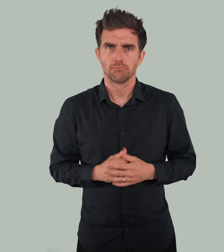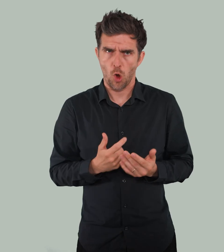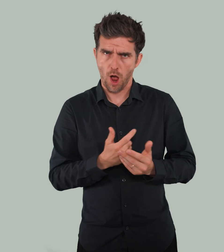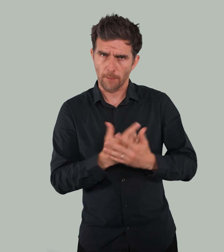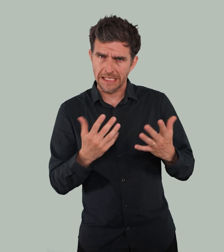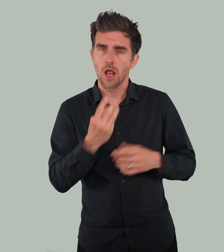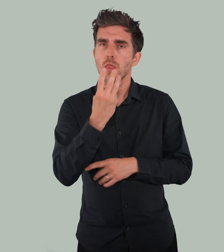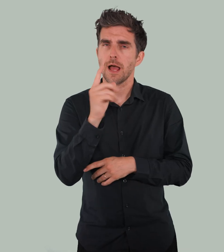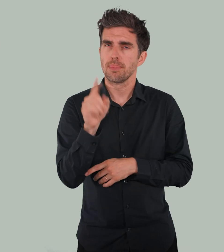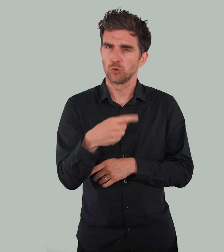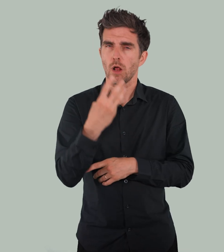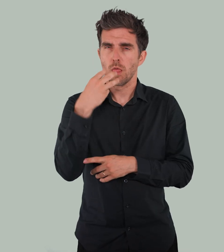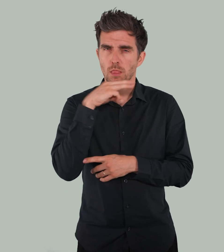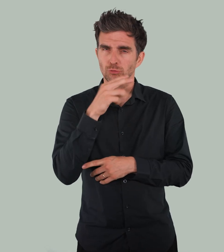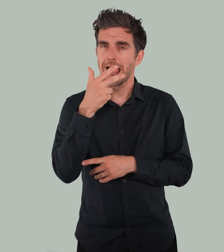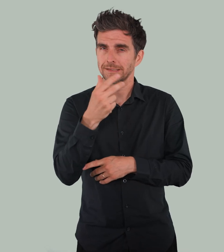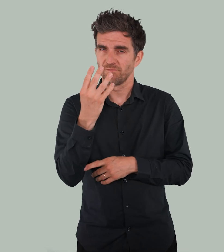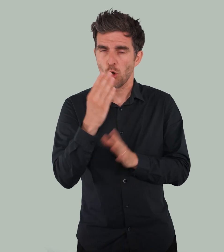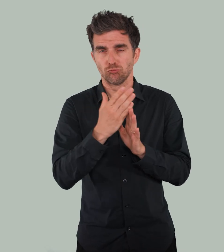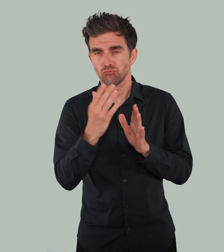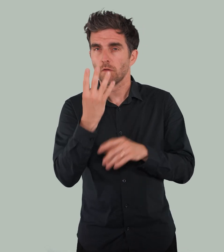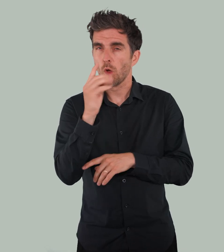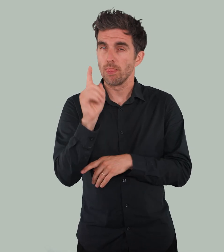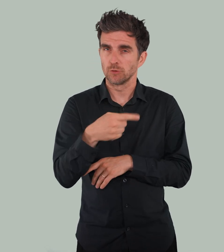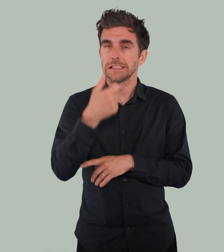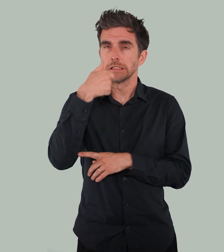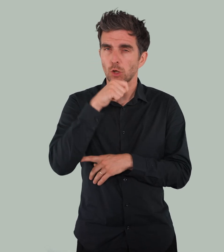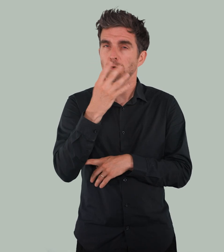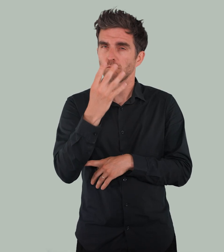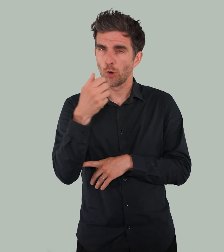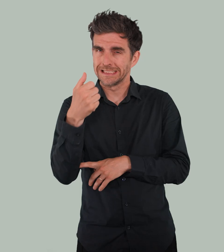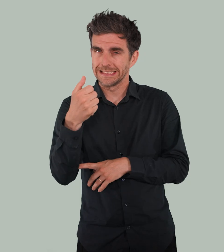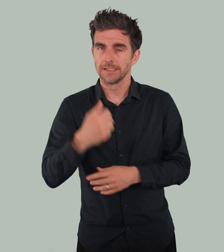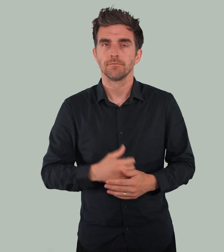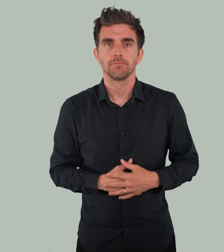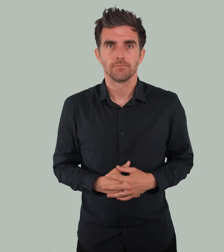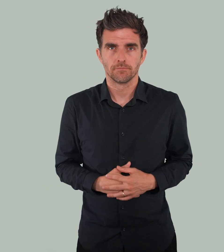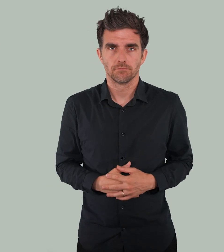Number of responses - 3,384 – 4,646